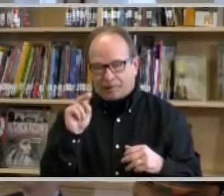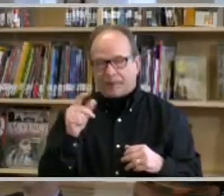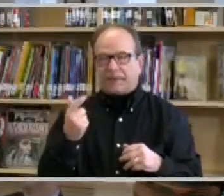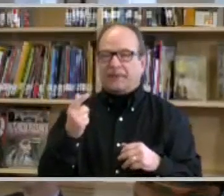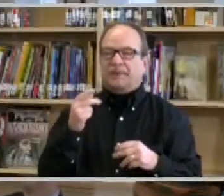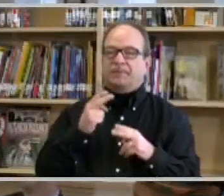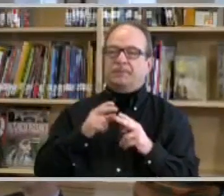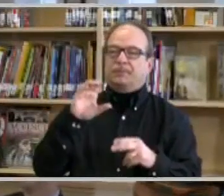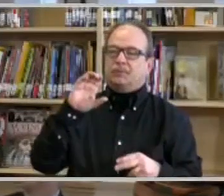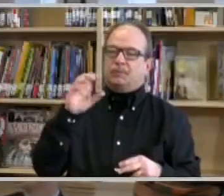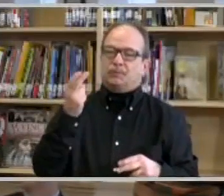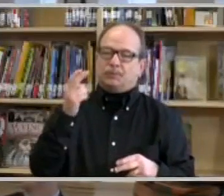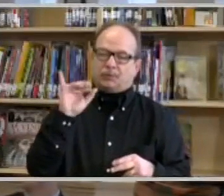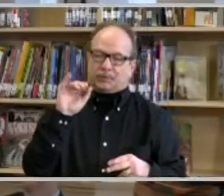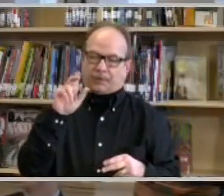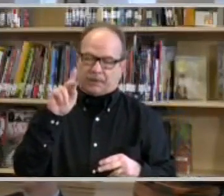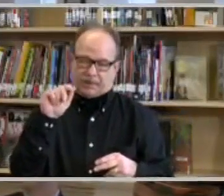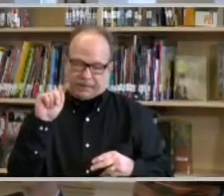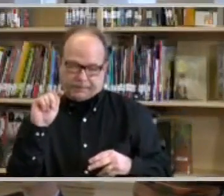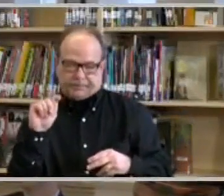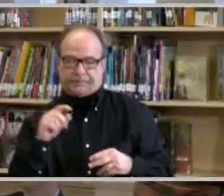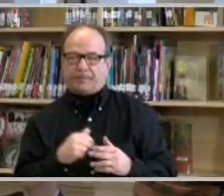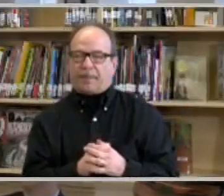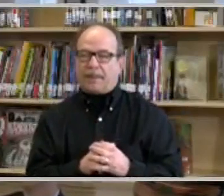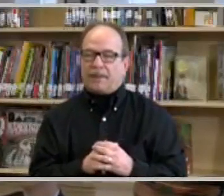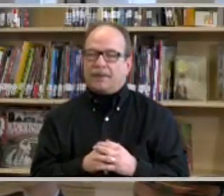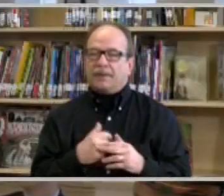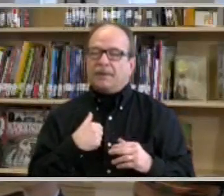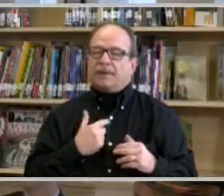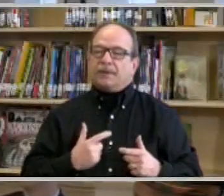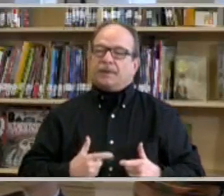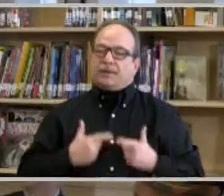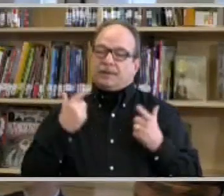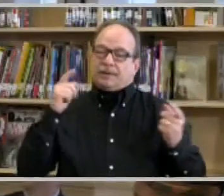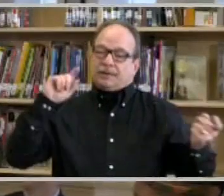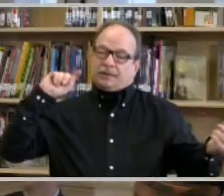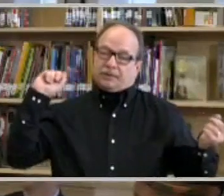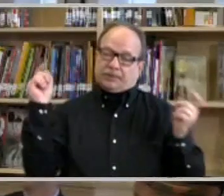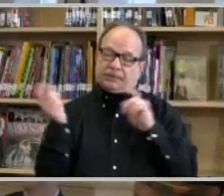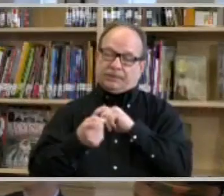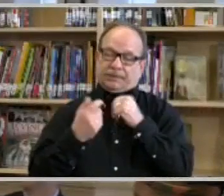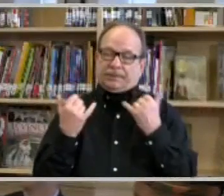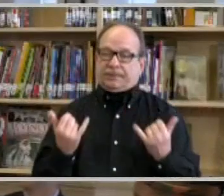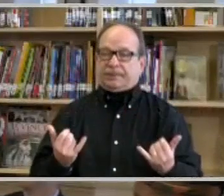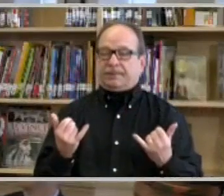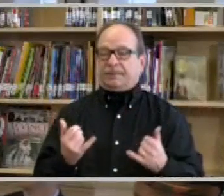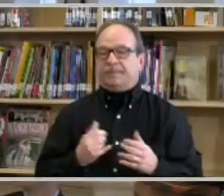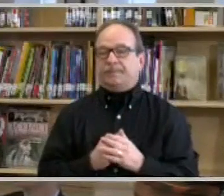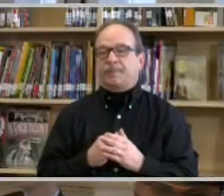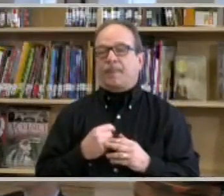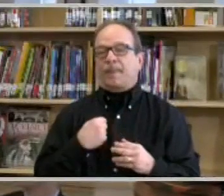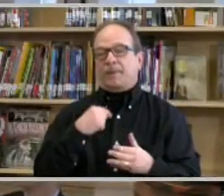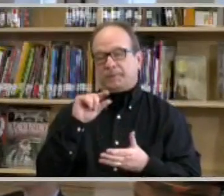NAME OF -- BUT I HAD BEEN TRYING TO 2UR7B MY -- TURN MY LIFE